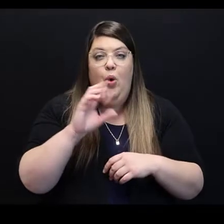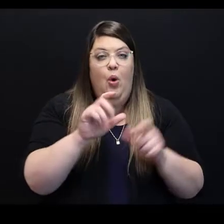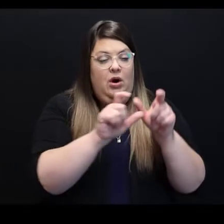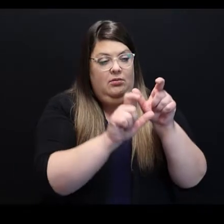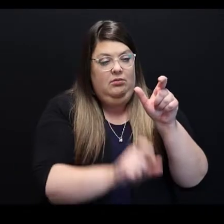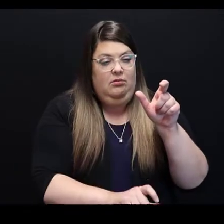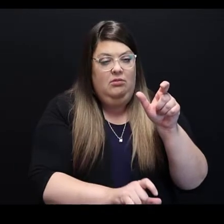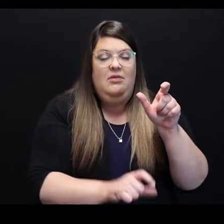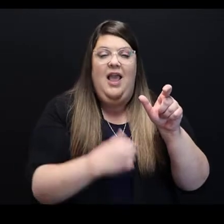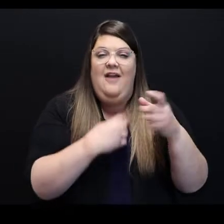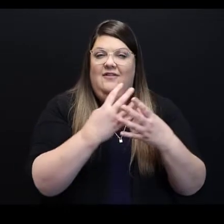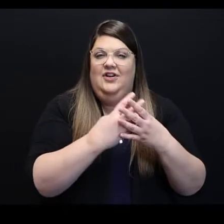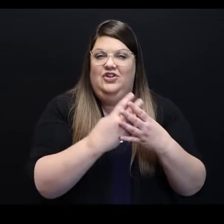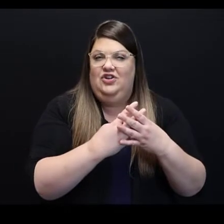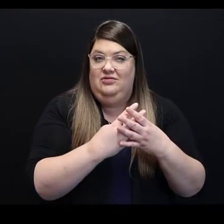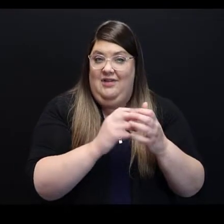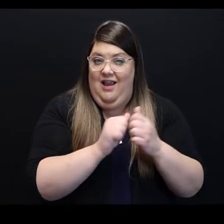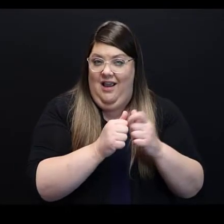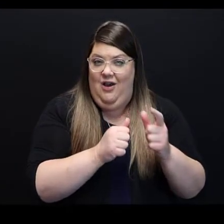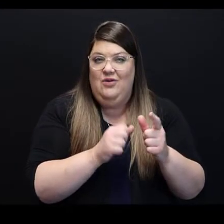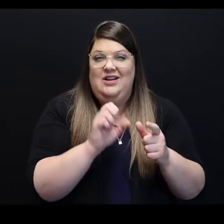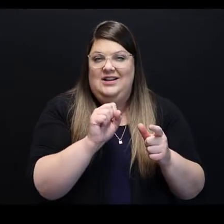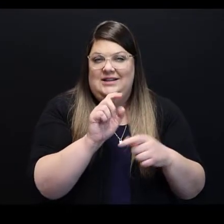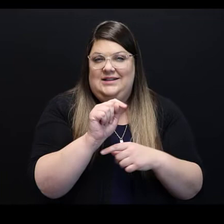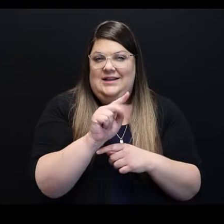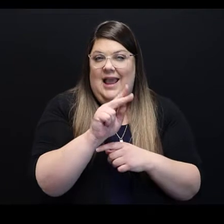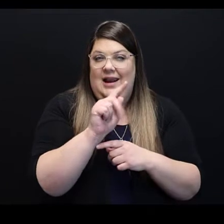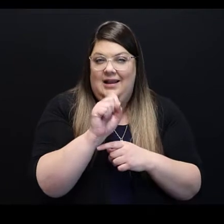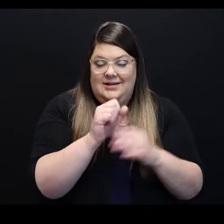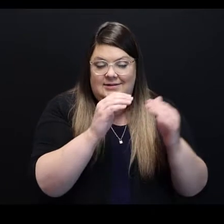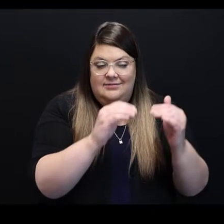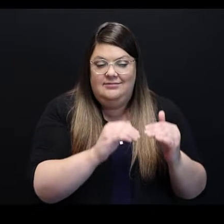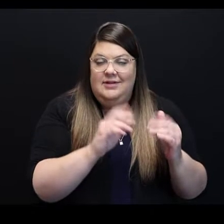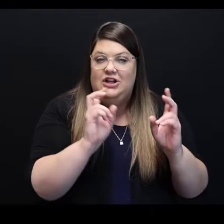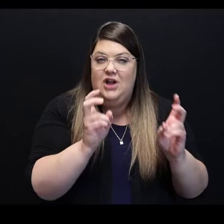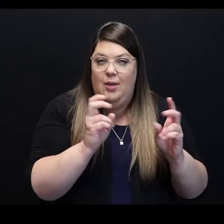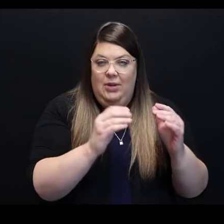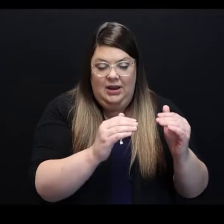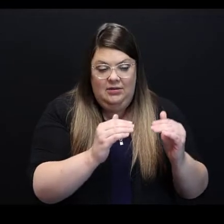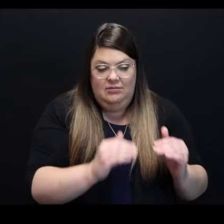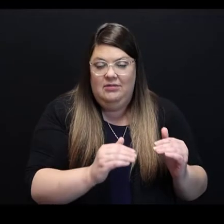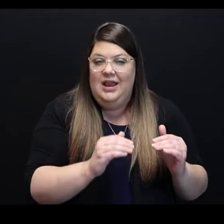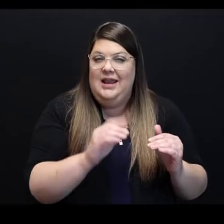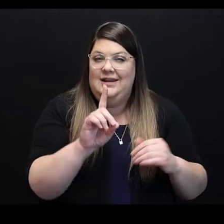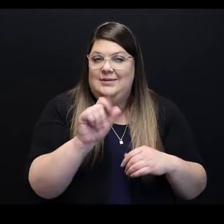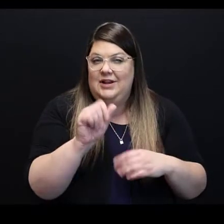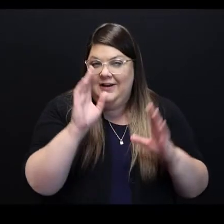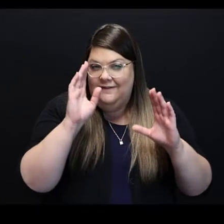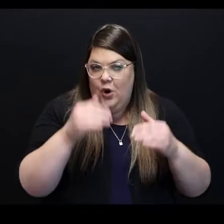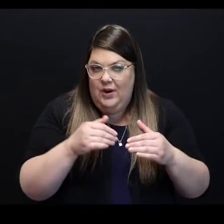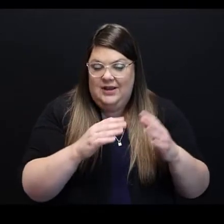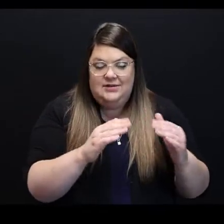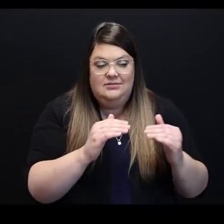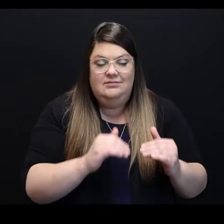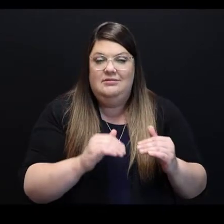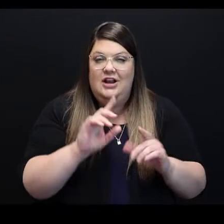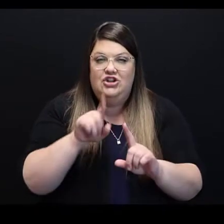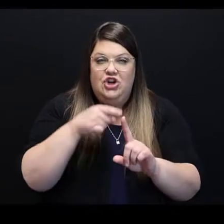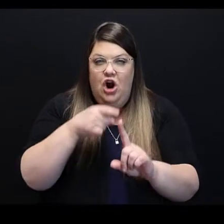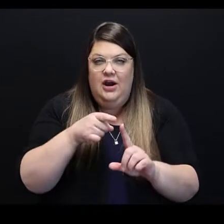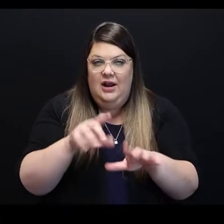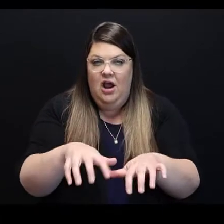Filter materials by material status, topic area, disability focus, target audience, material type,